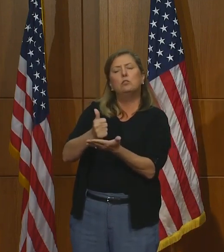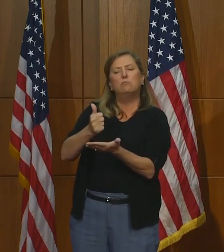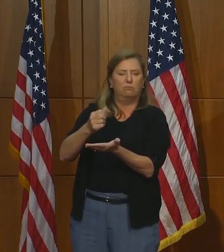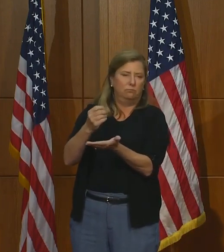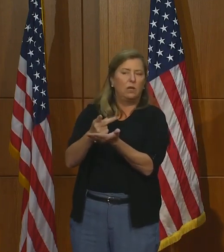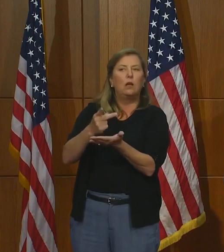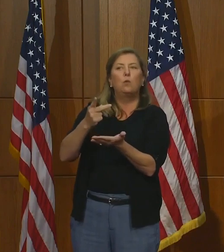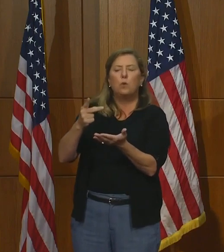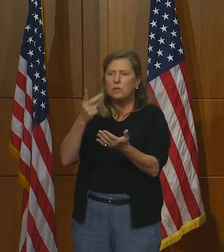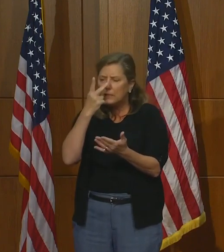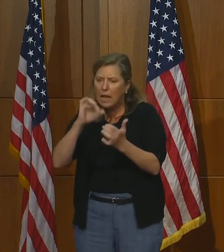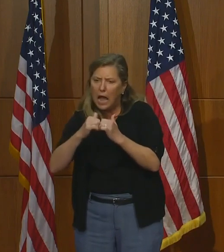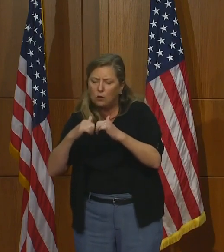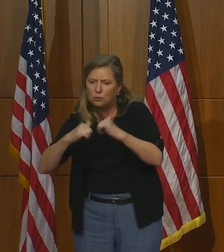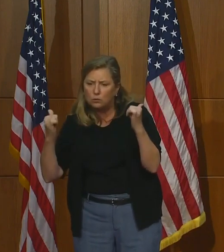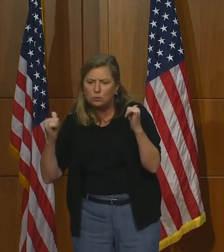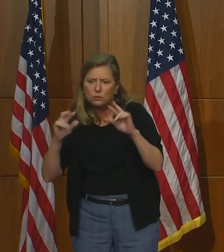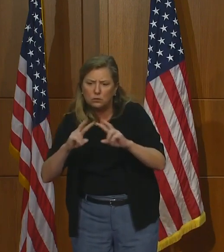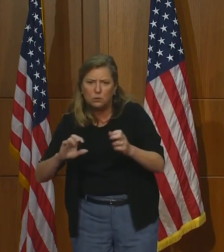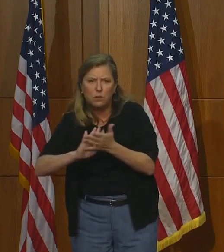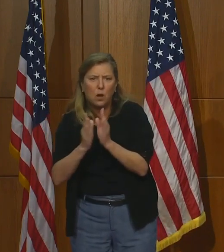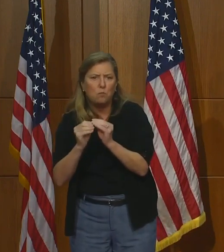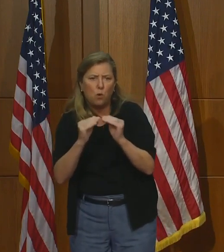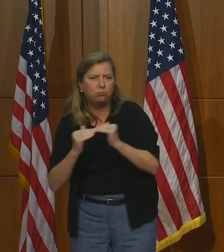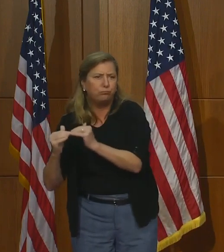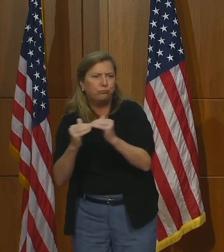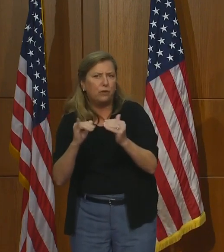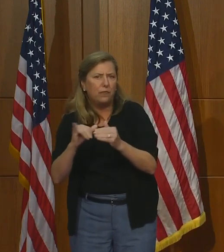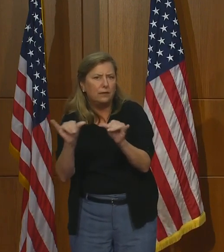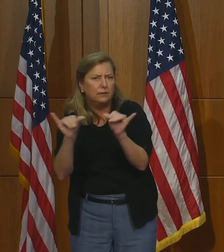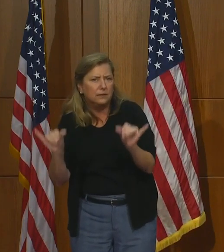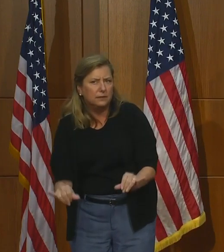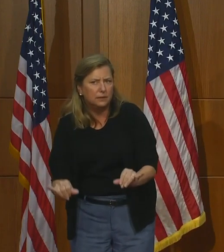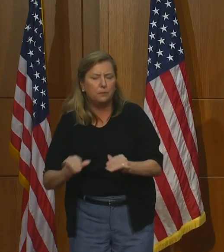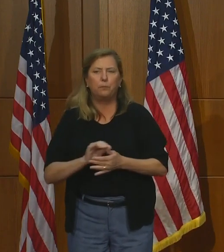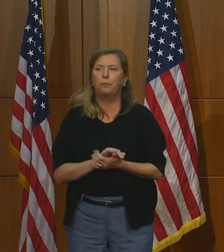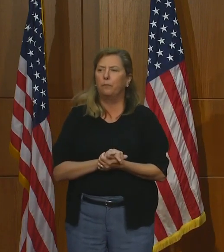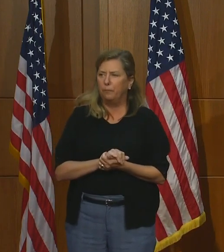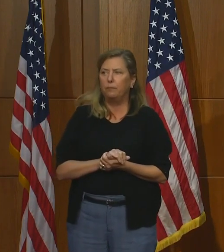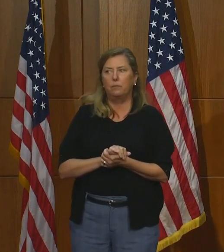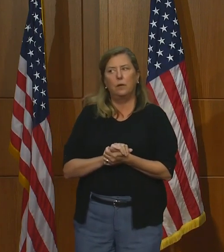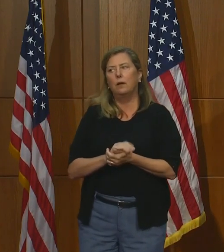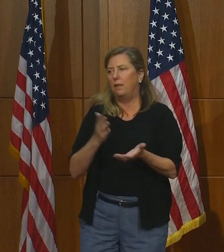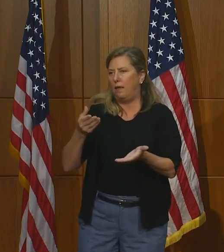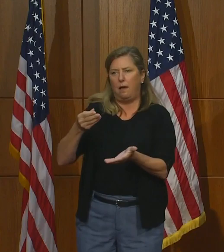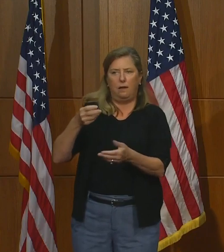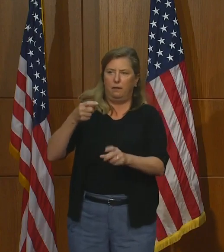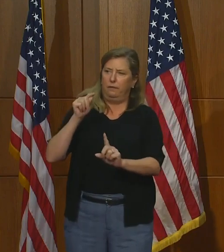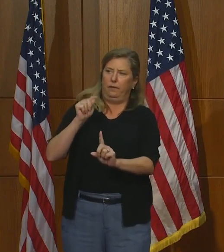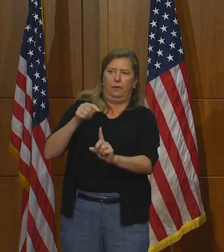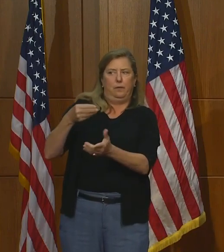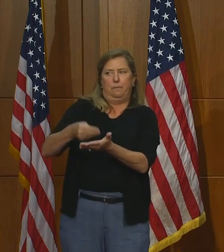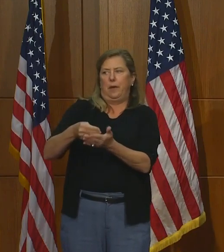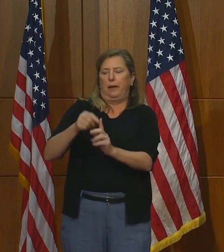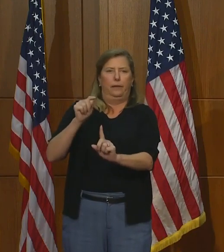GOING TO THE STATE THE CREDIT